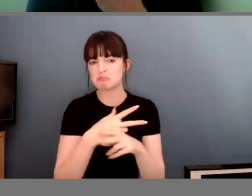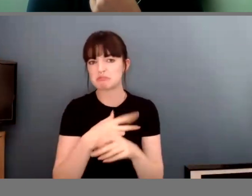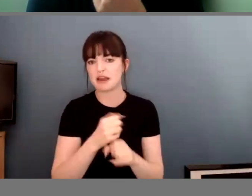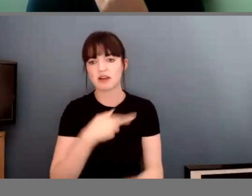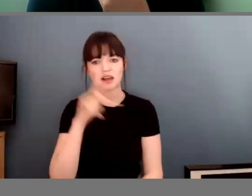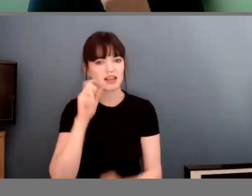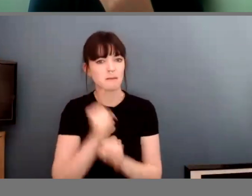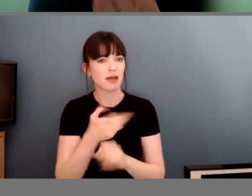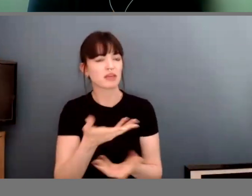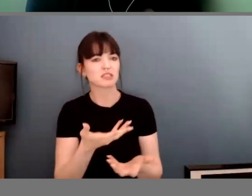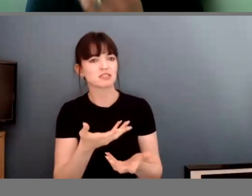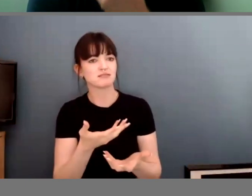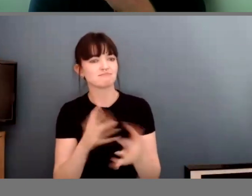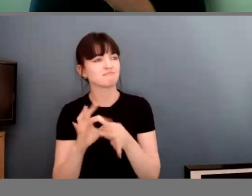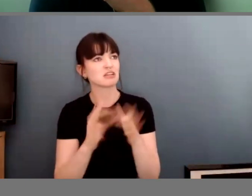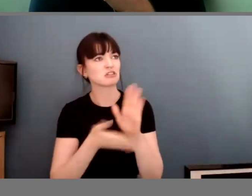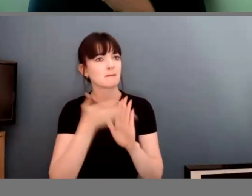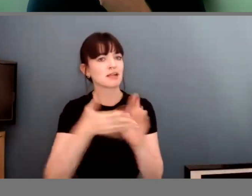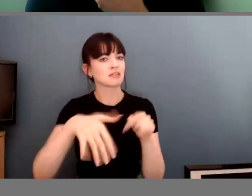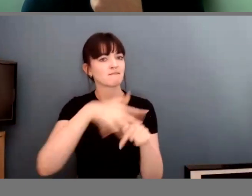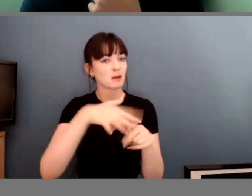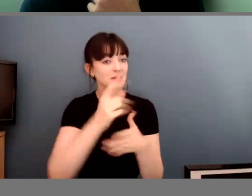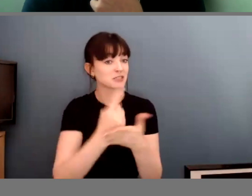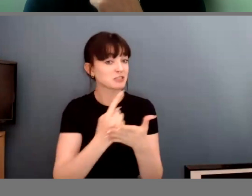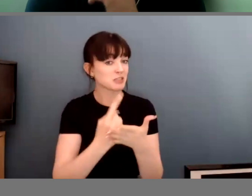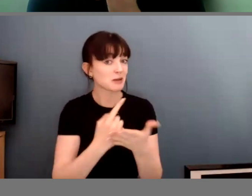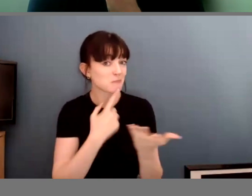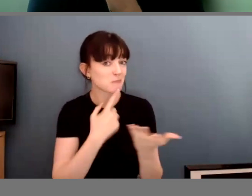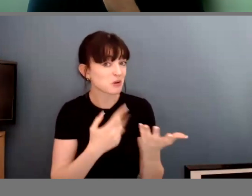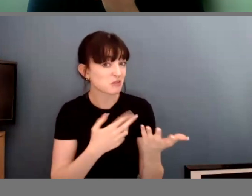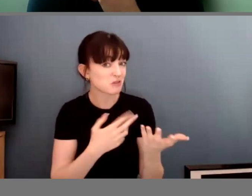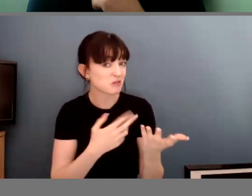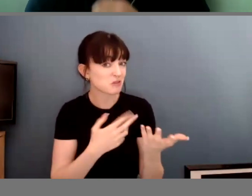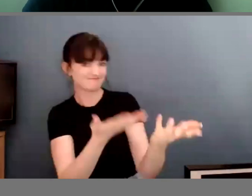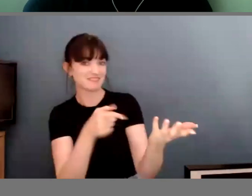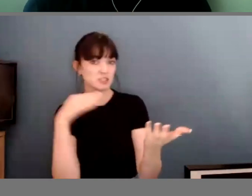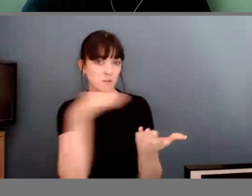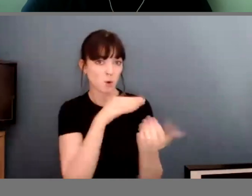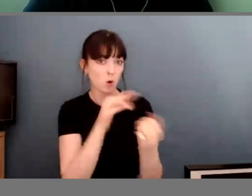built environment design but we're seeing the implications around the need to provide reasonable